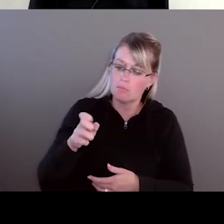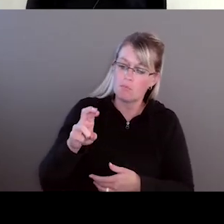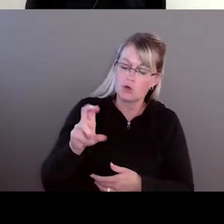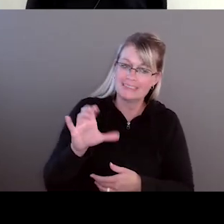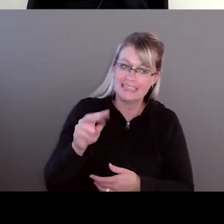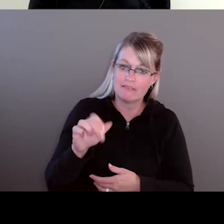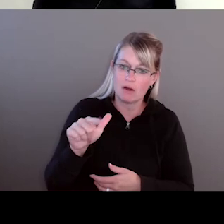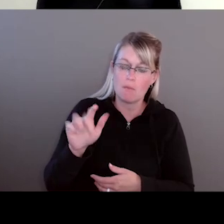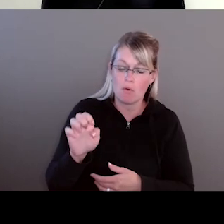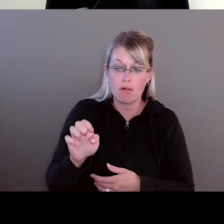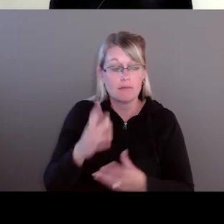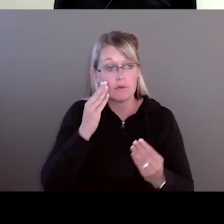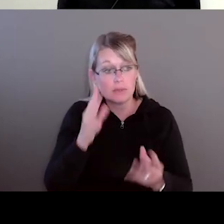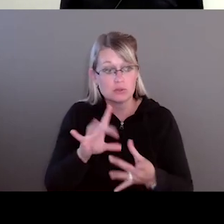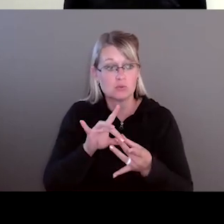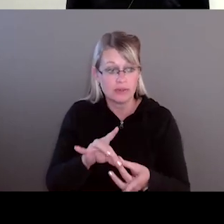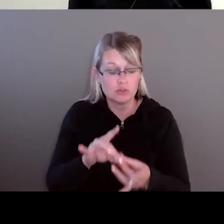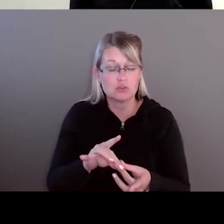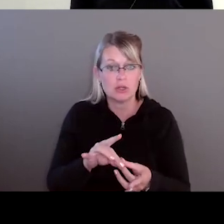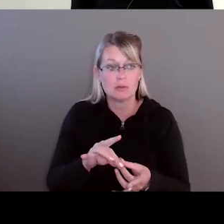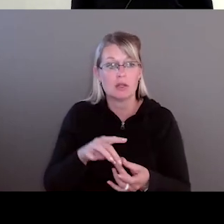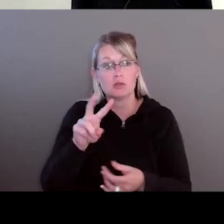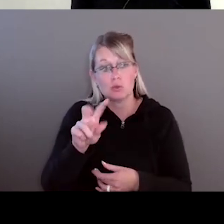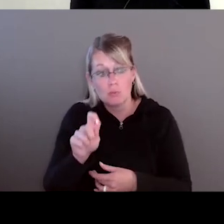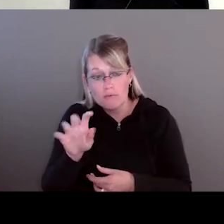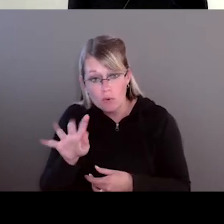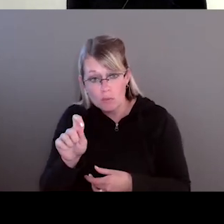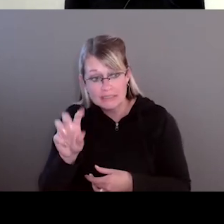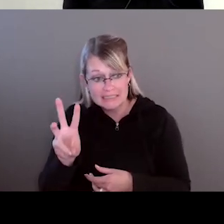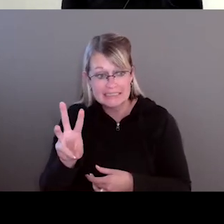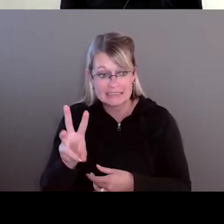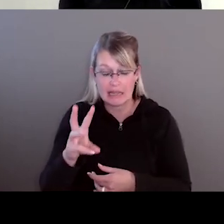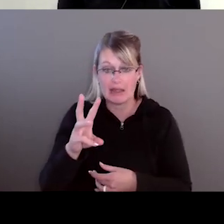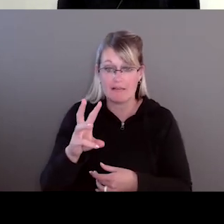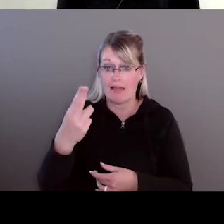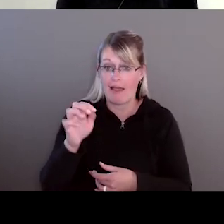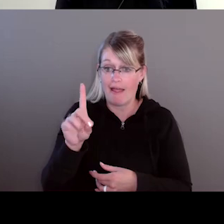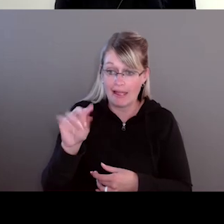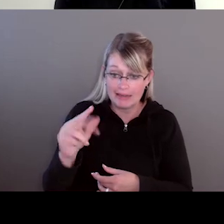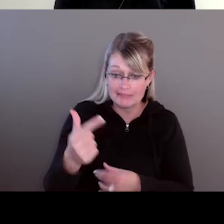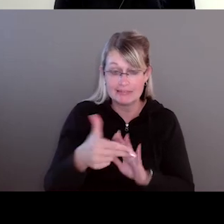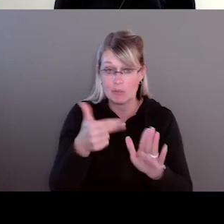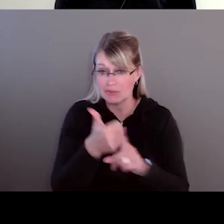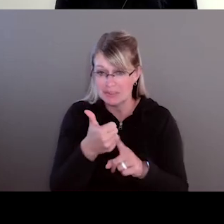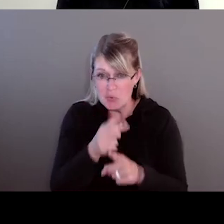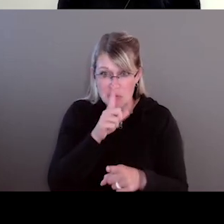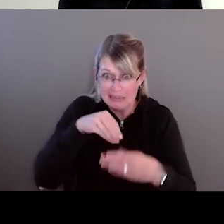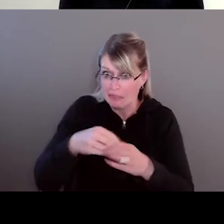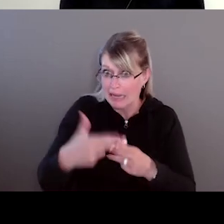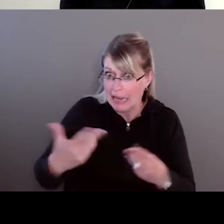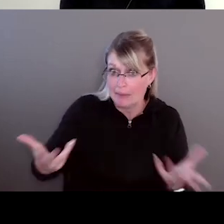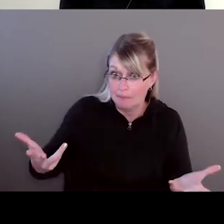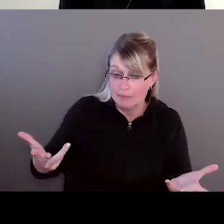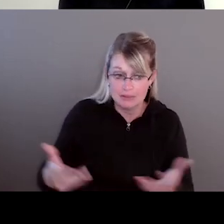relationships and then 2.4. 6 -- headings and labels themselves, literally in the name. We